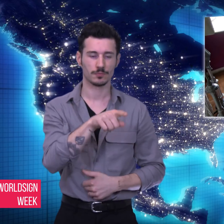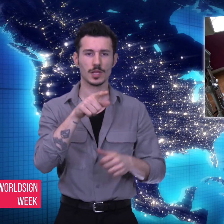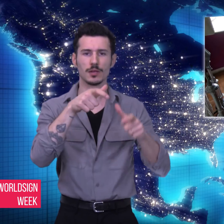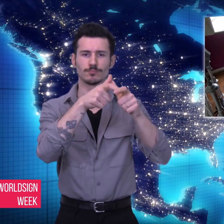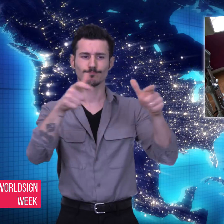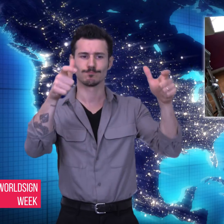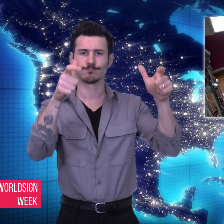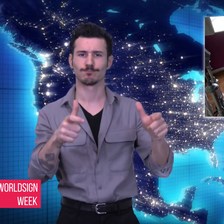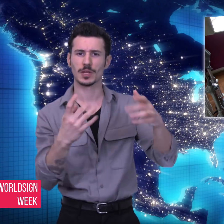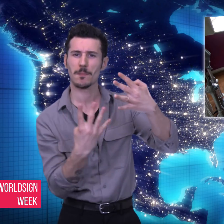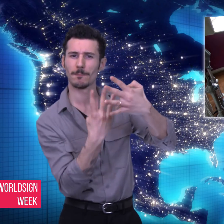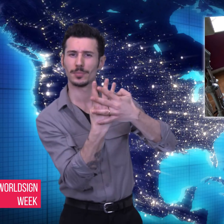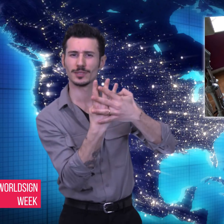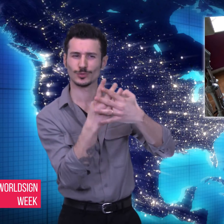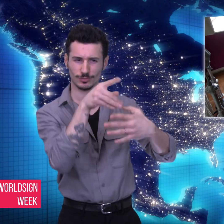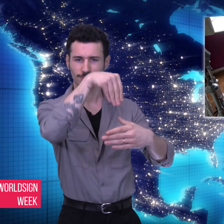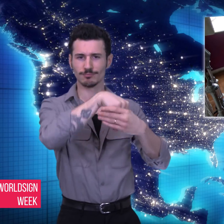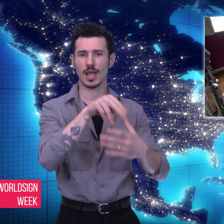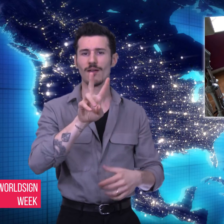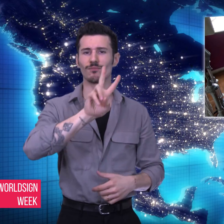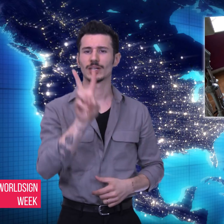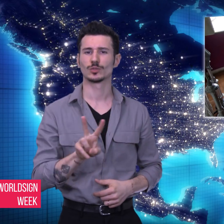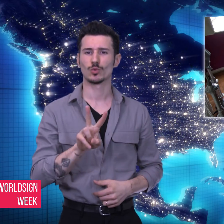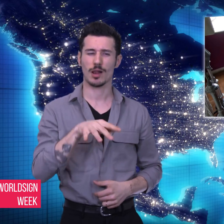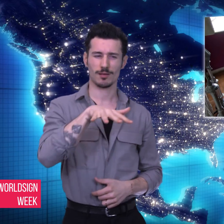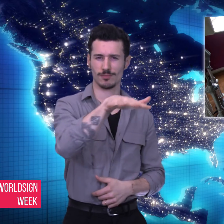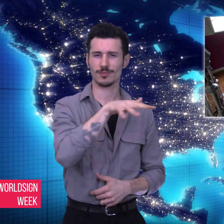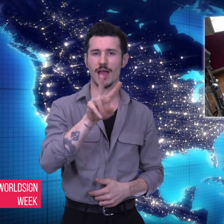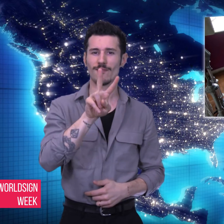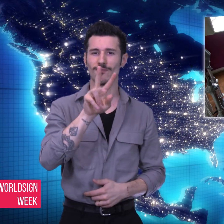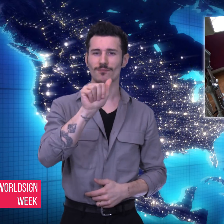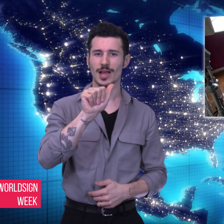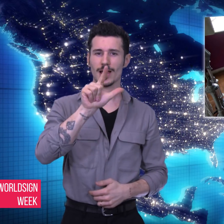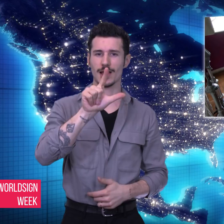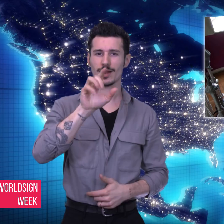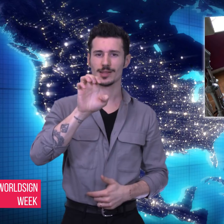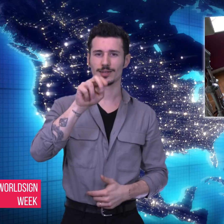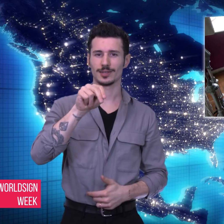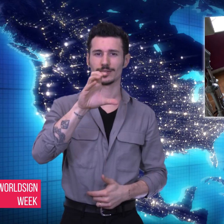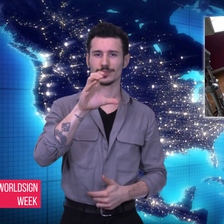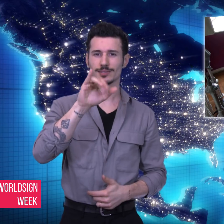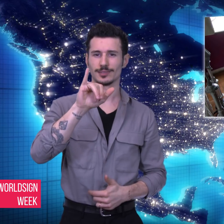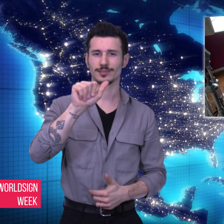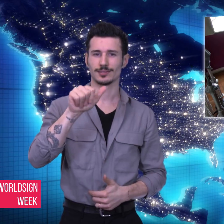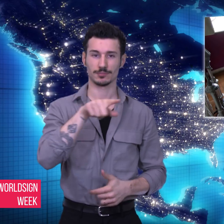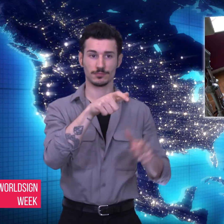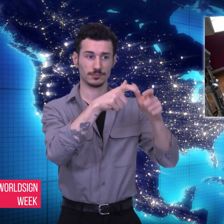Last Wednesday, a fire broke out at a